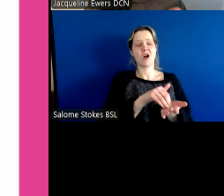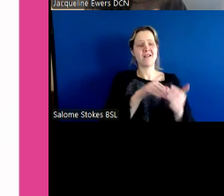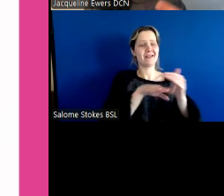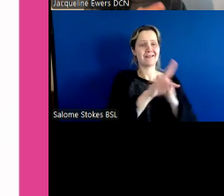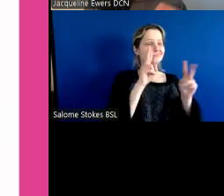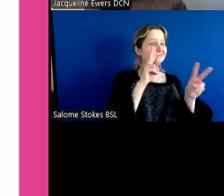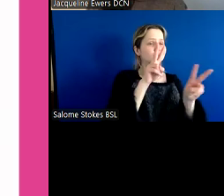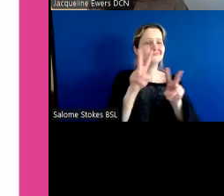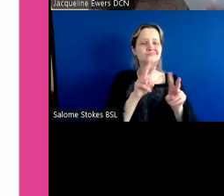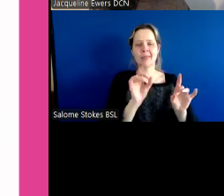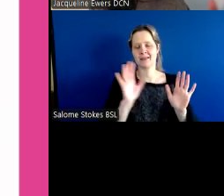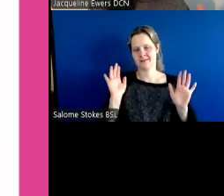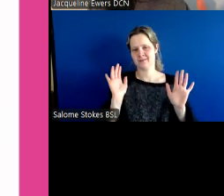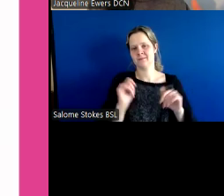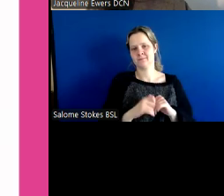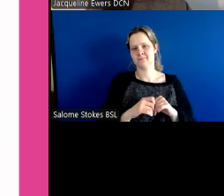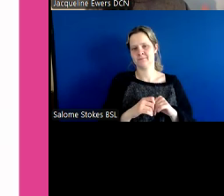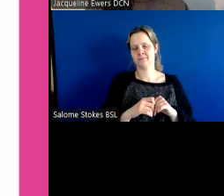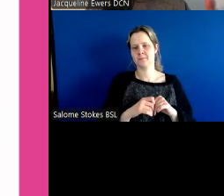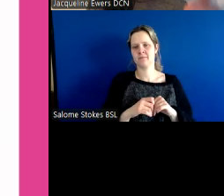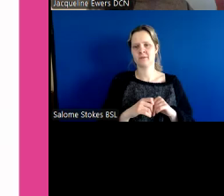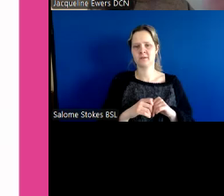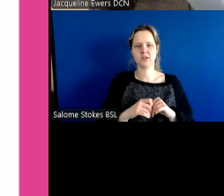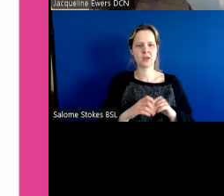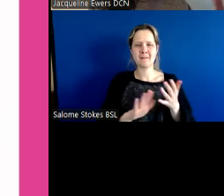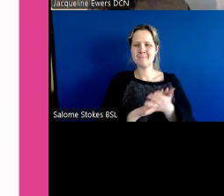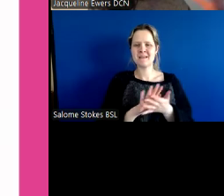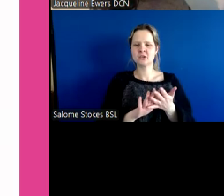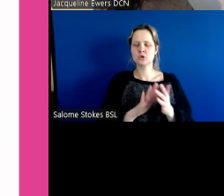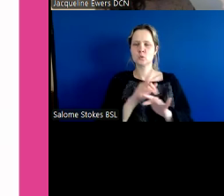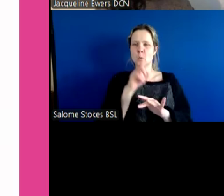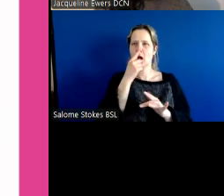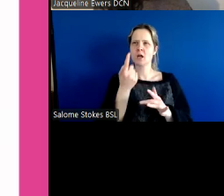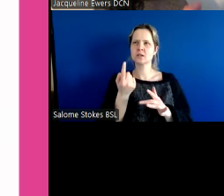to actually engage with them in terms of asking them